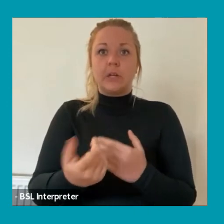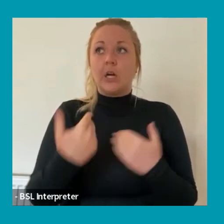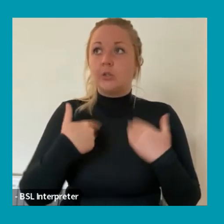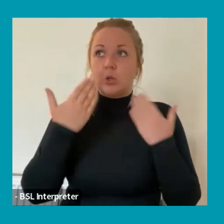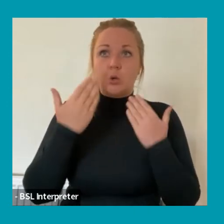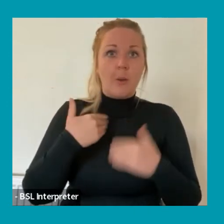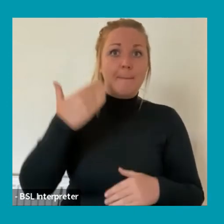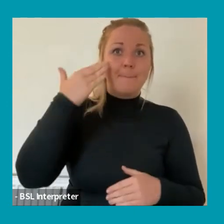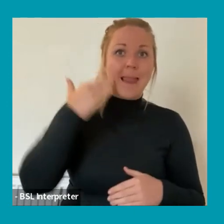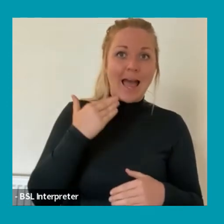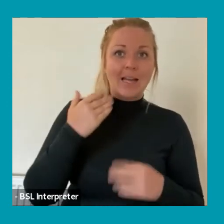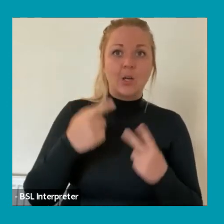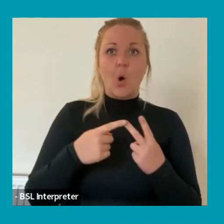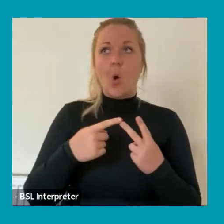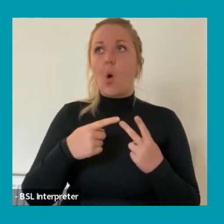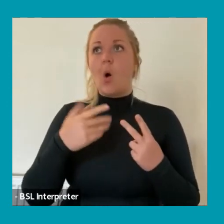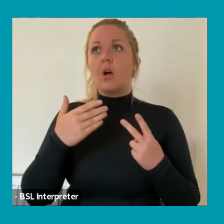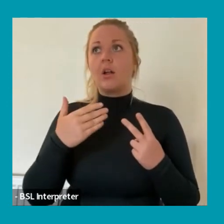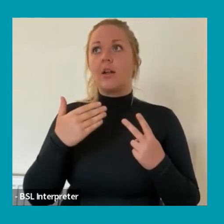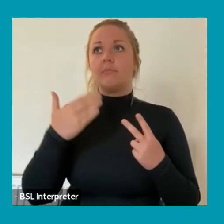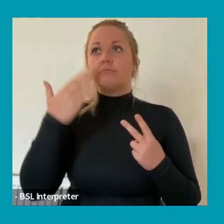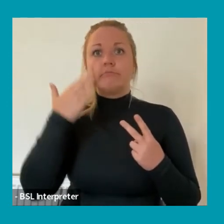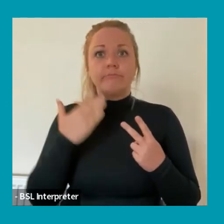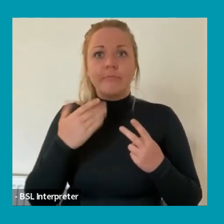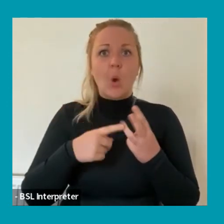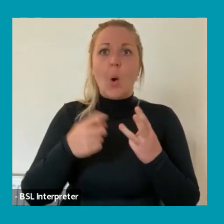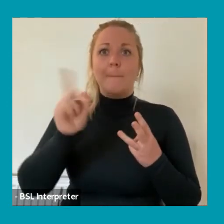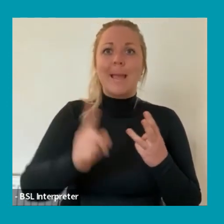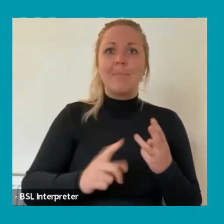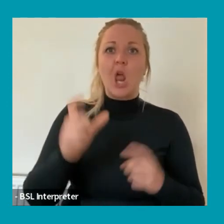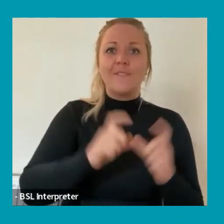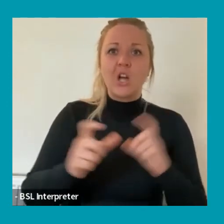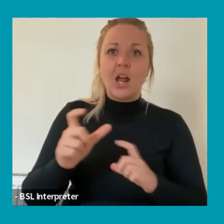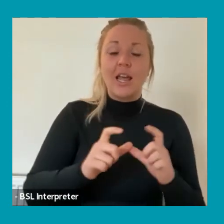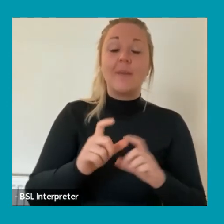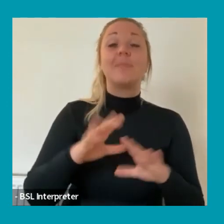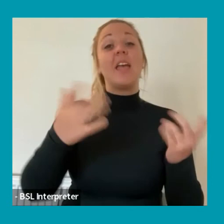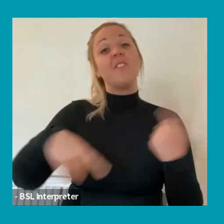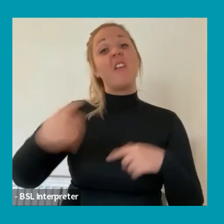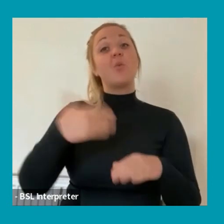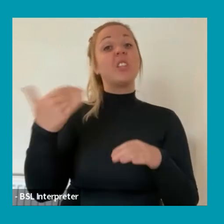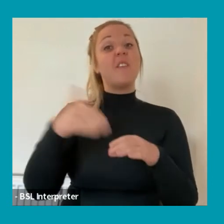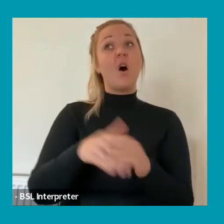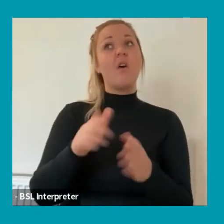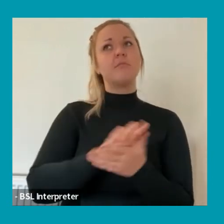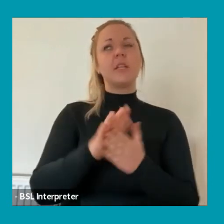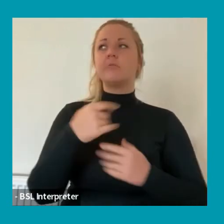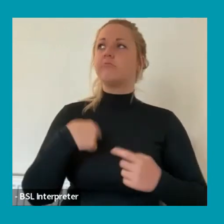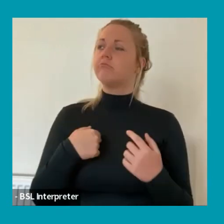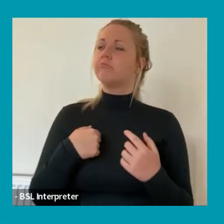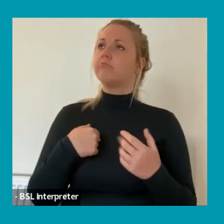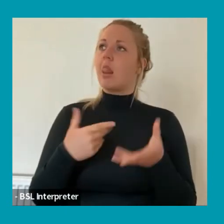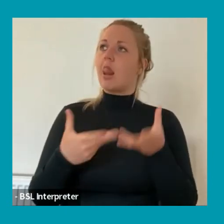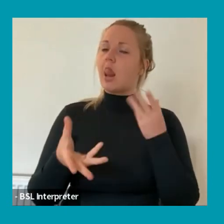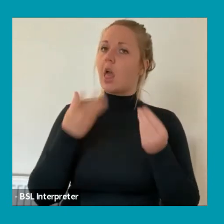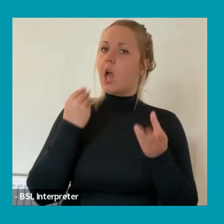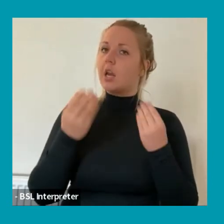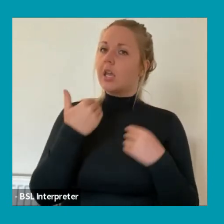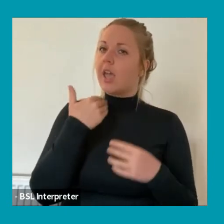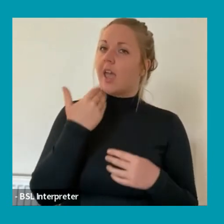Actually, if you're engaged it is less important. You can hear what the issues are, learn what the languages are, by listening to other people.